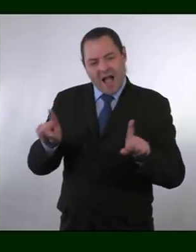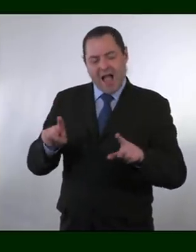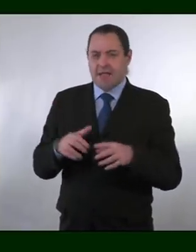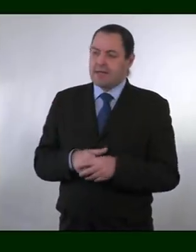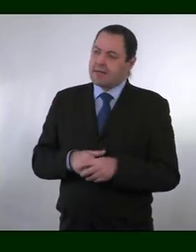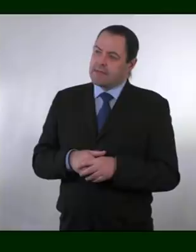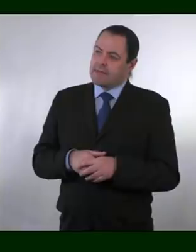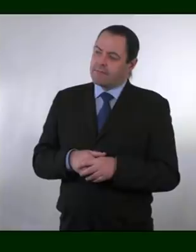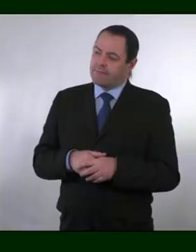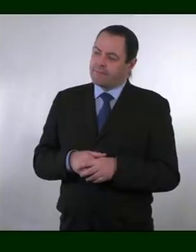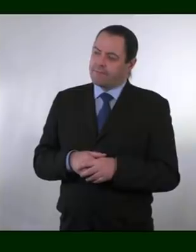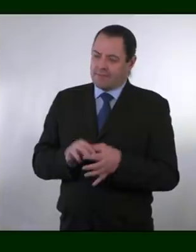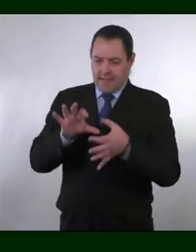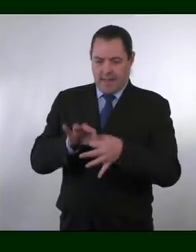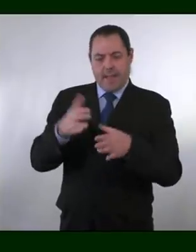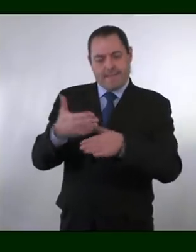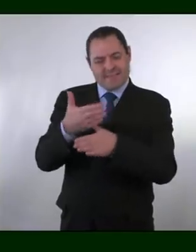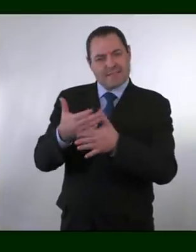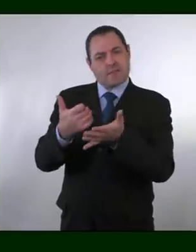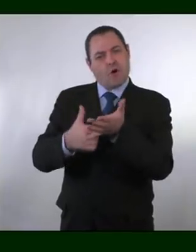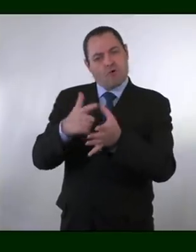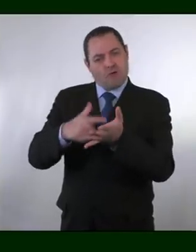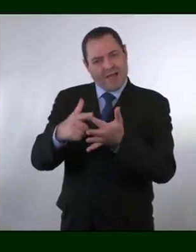with the business rates holiday and all the other measures we have announced is to help